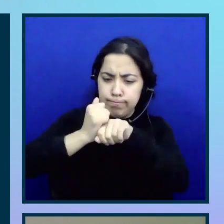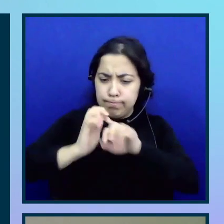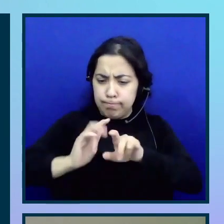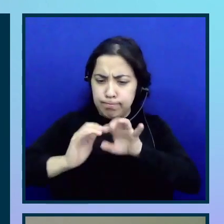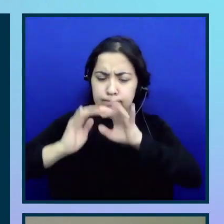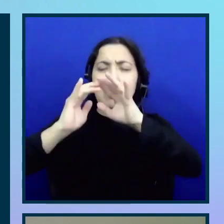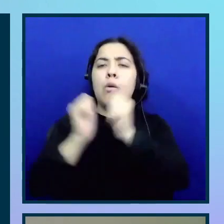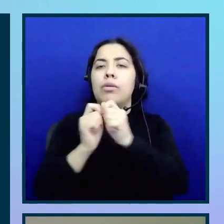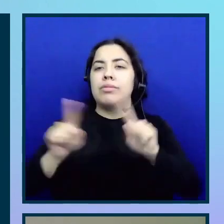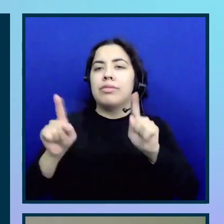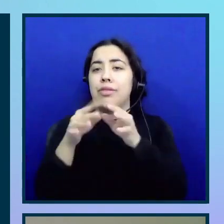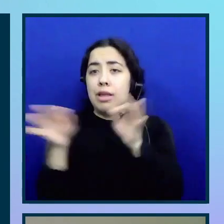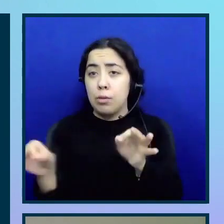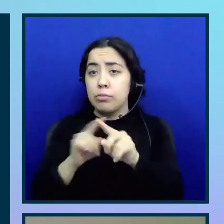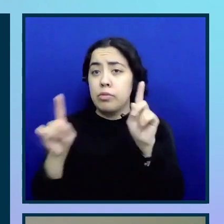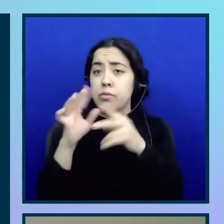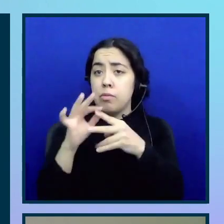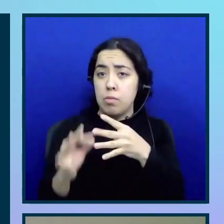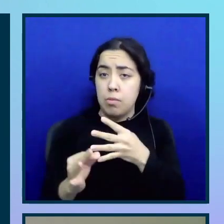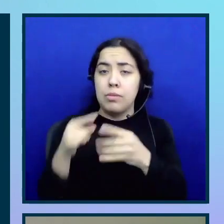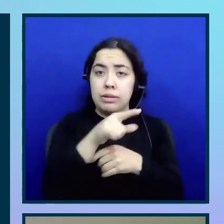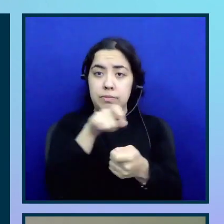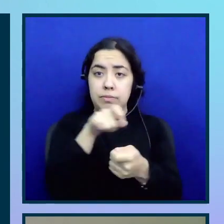And the specific UI they came up with on desktop is informed